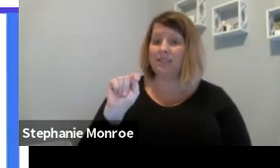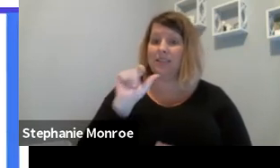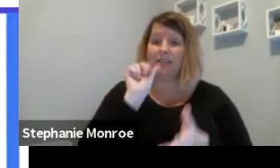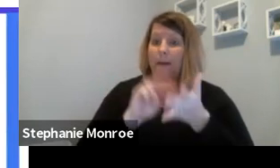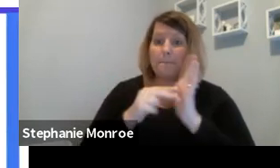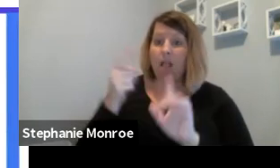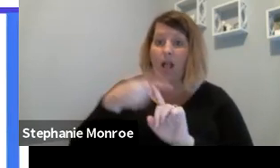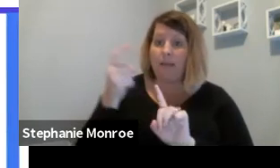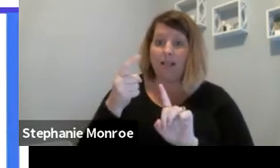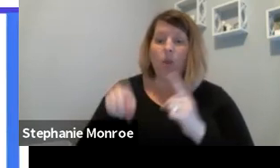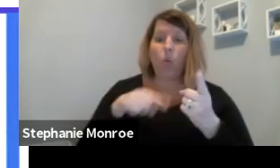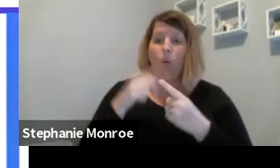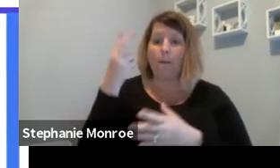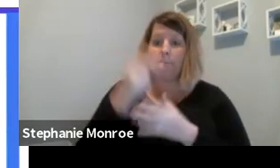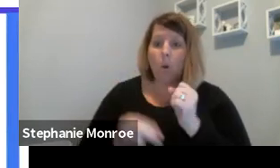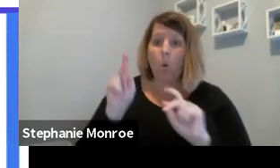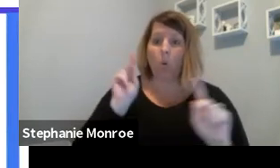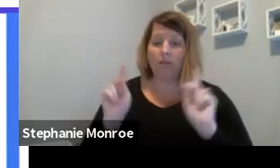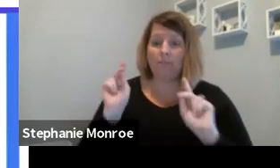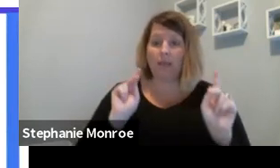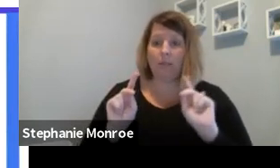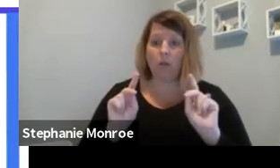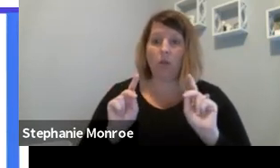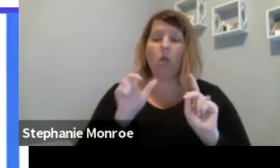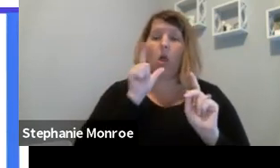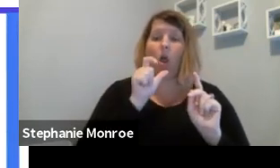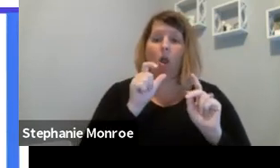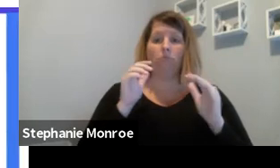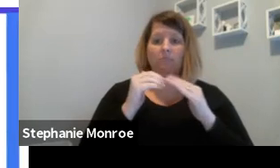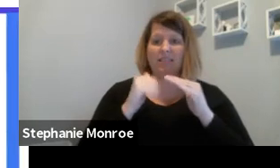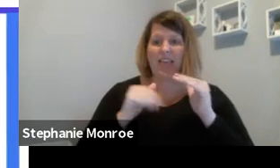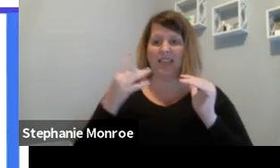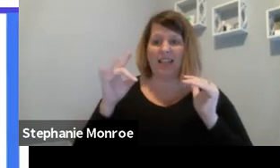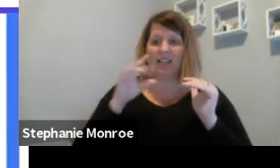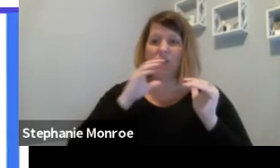when both parties are minors, vulnerable adults,